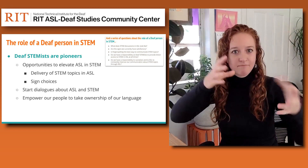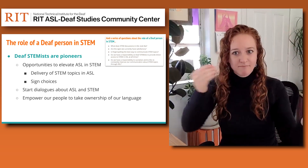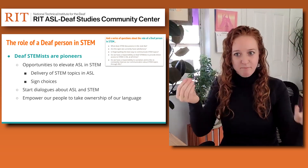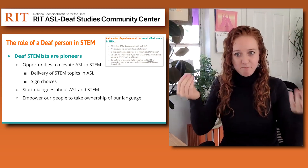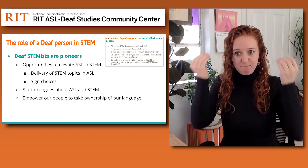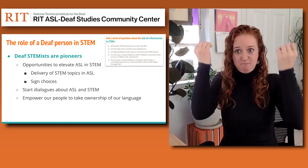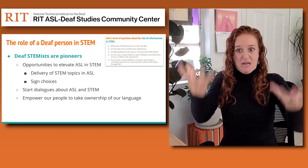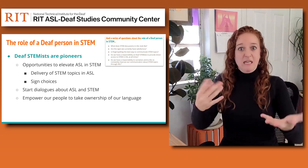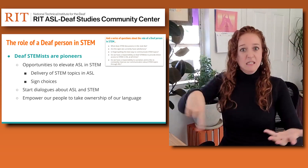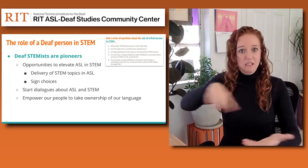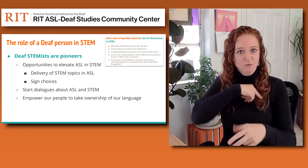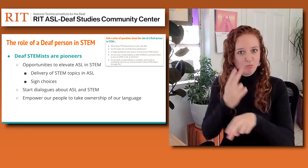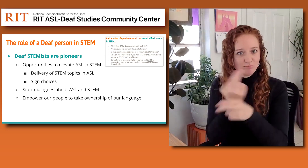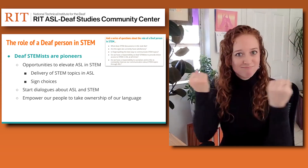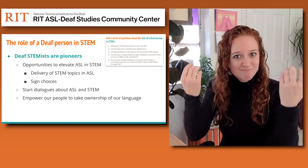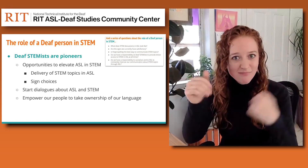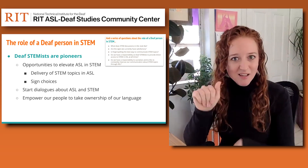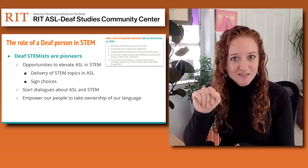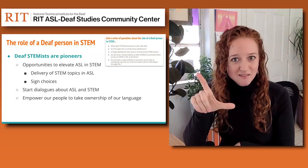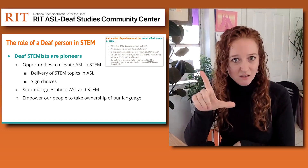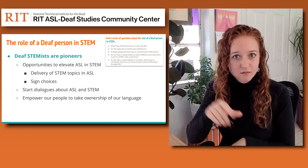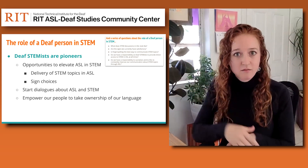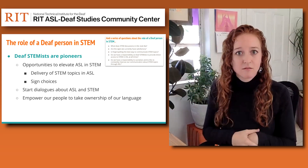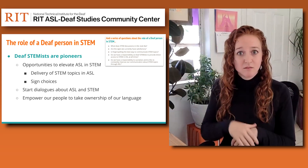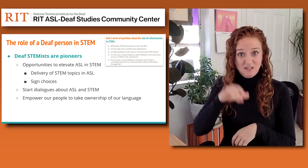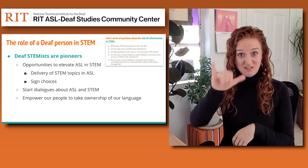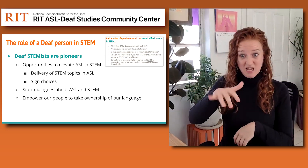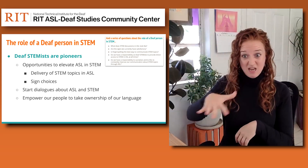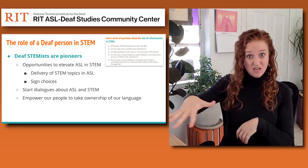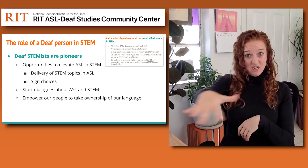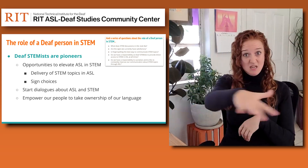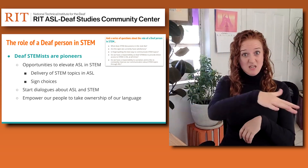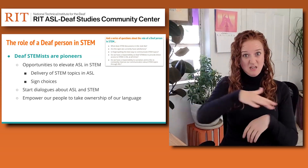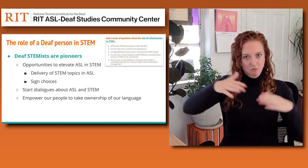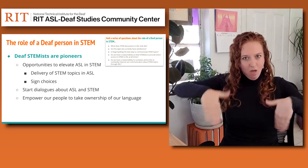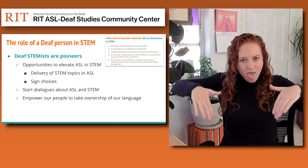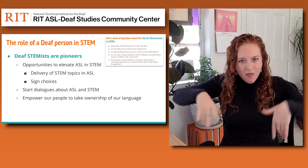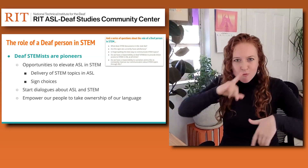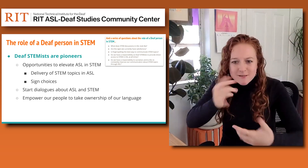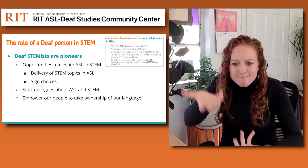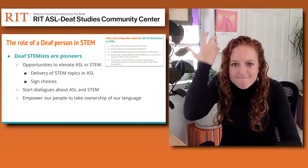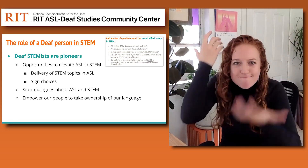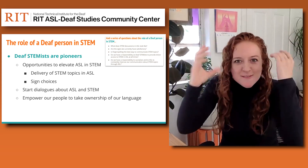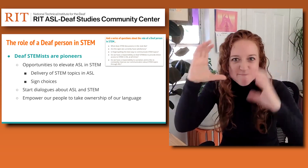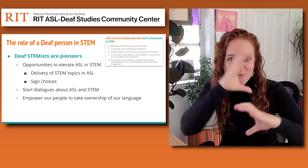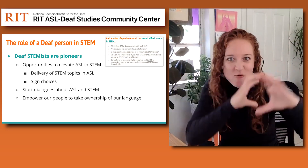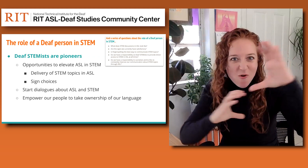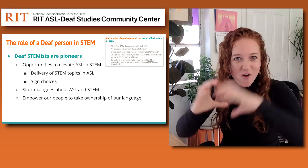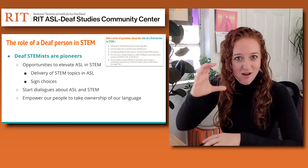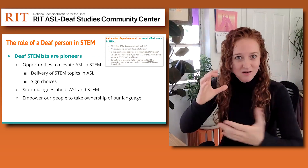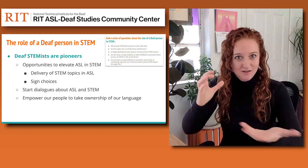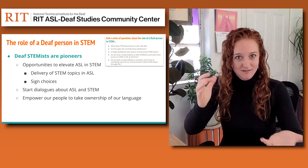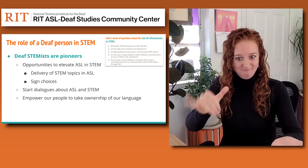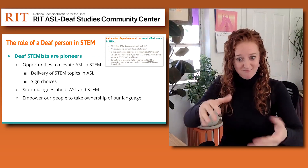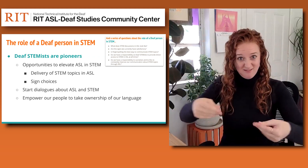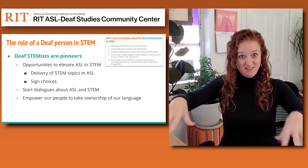There are many of us now that are using ASL in the field. But we really haven't explored that area,